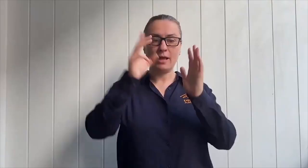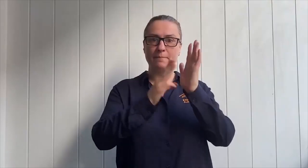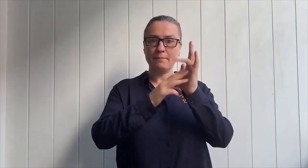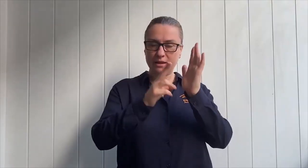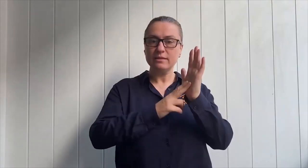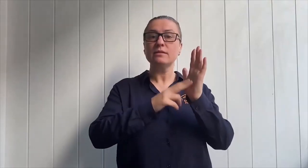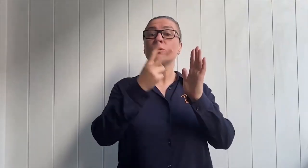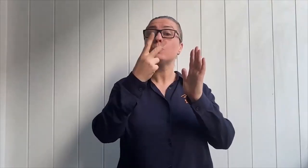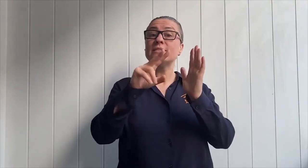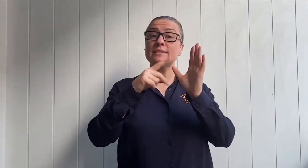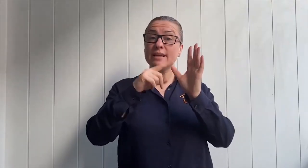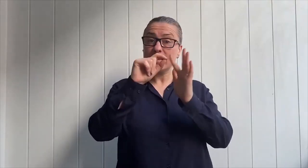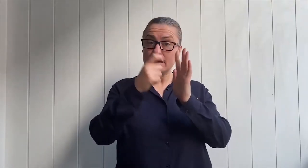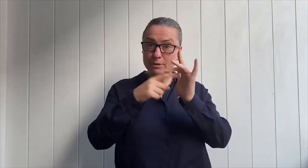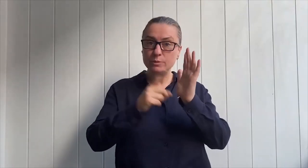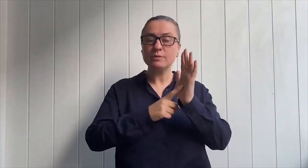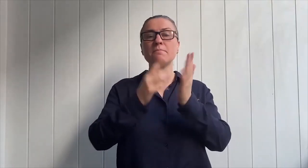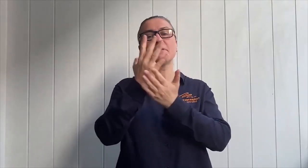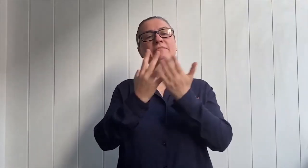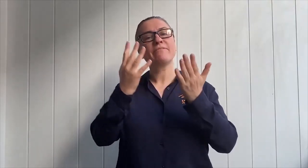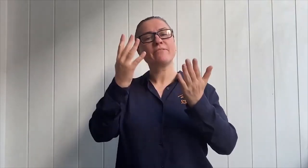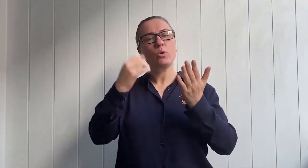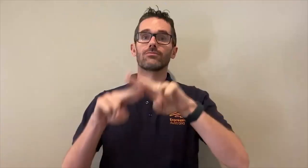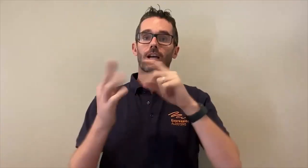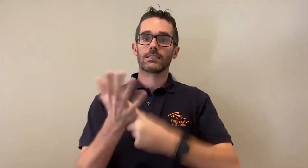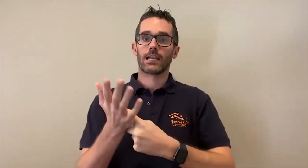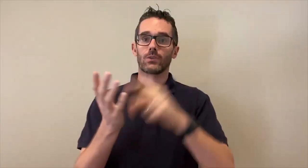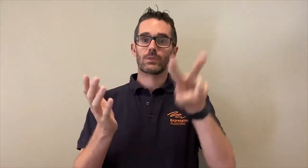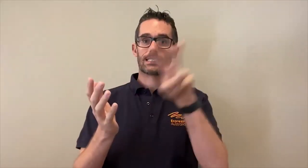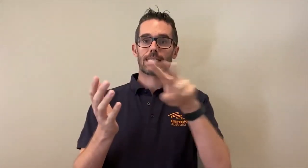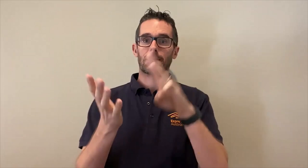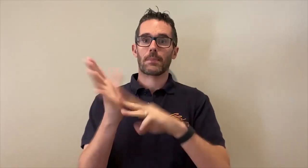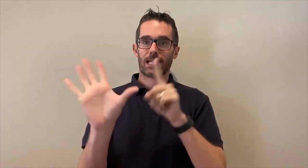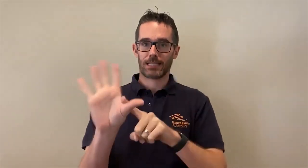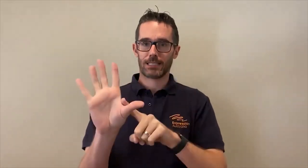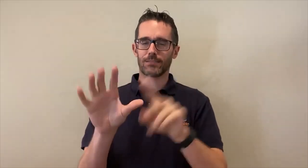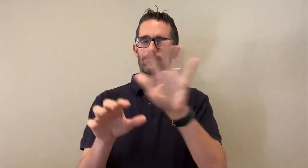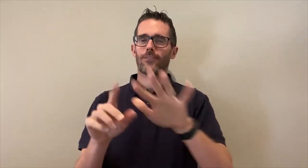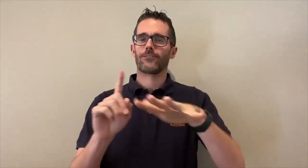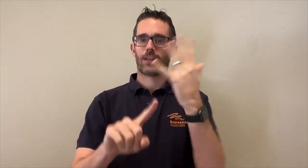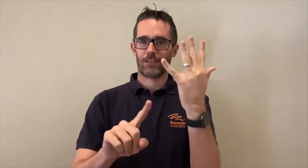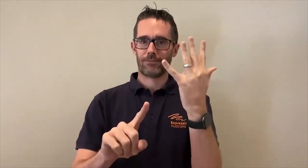Monday 20th April, 4:30pm. Friday 22nd May, 5pm.